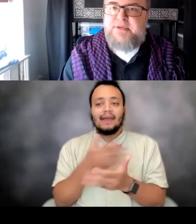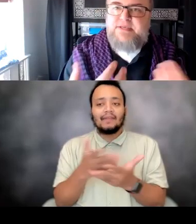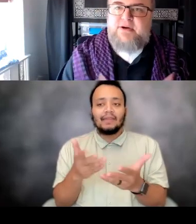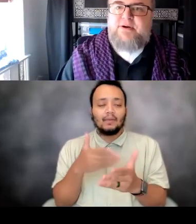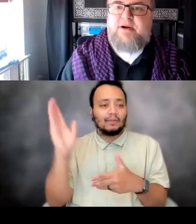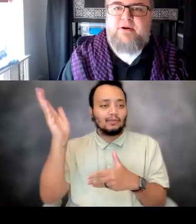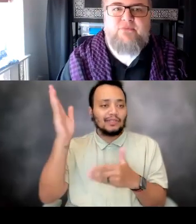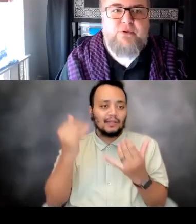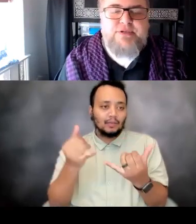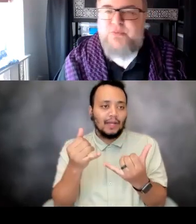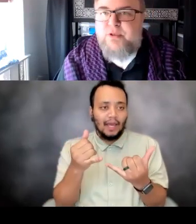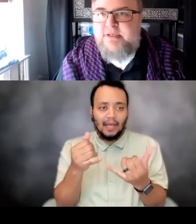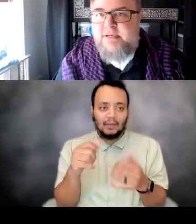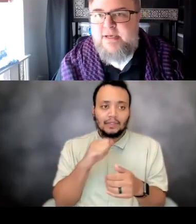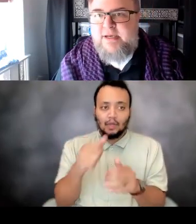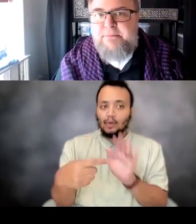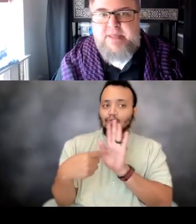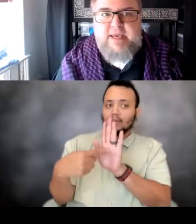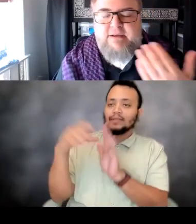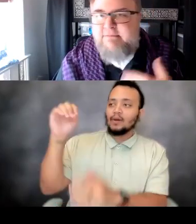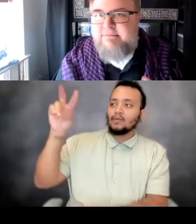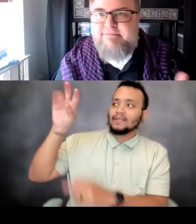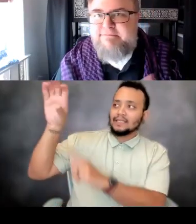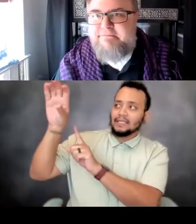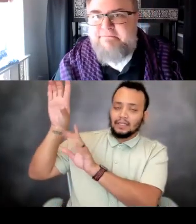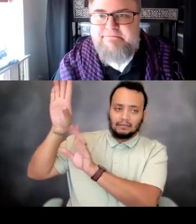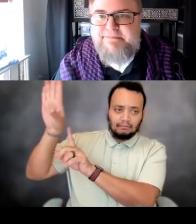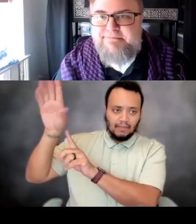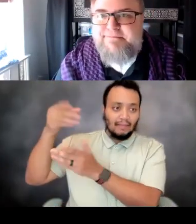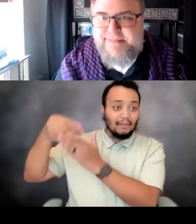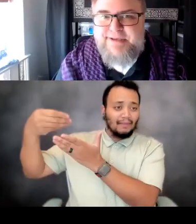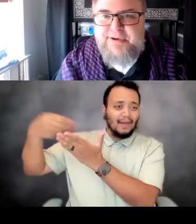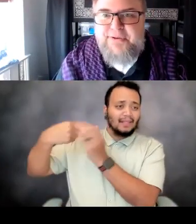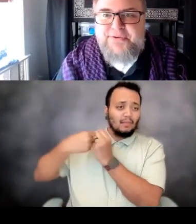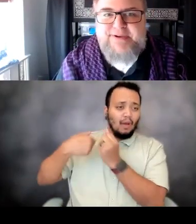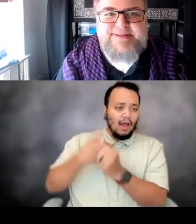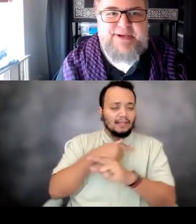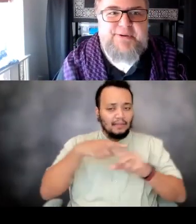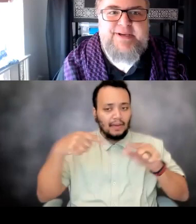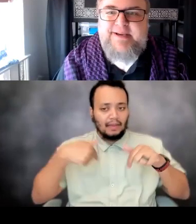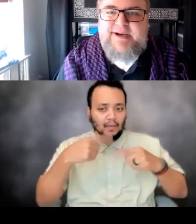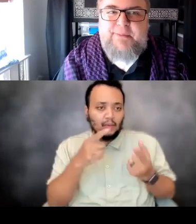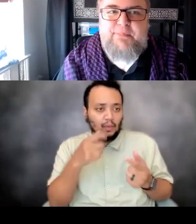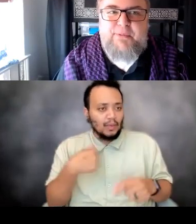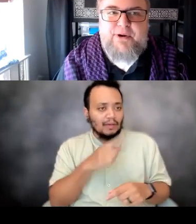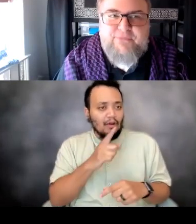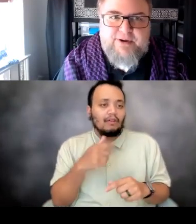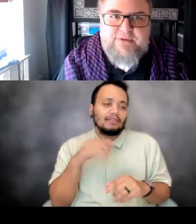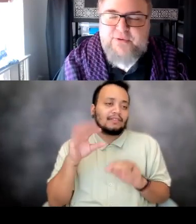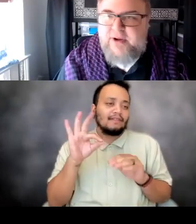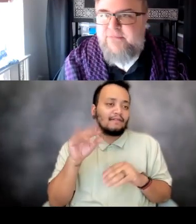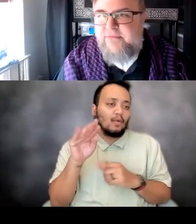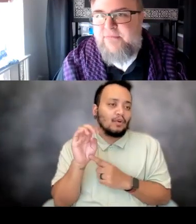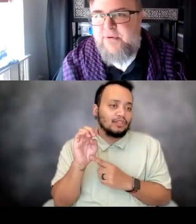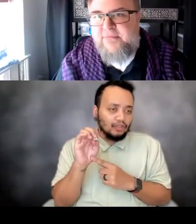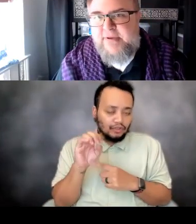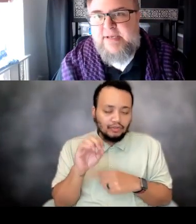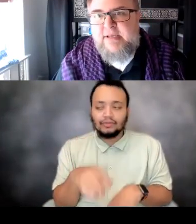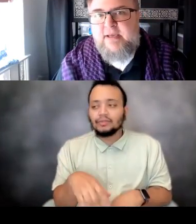so these are FORGE's work and you know the drill. So, but we are very, very grateful for their funding